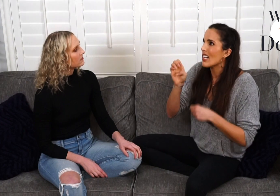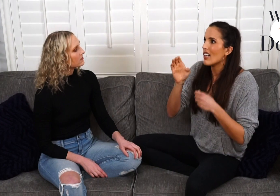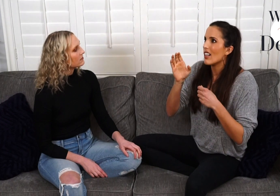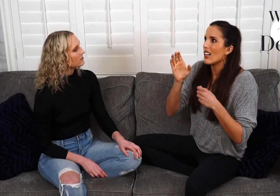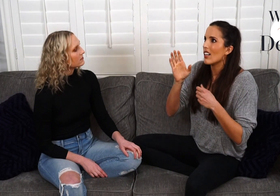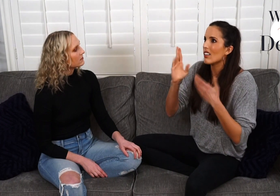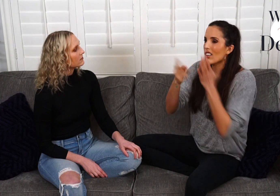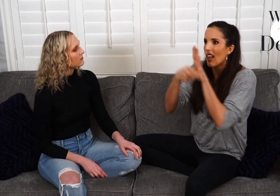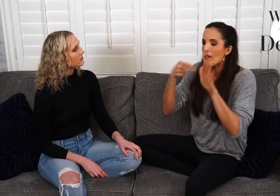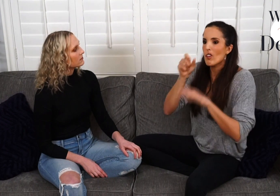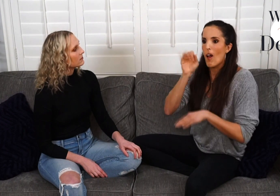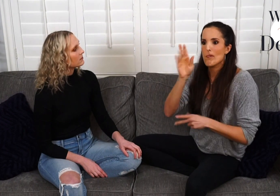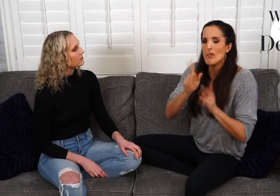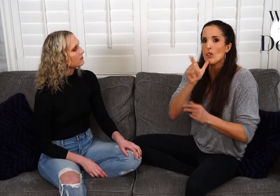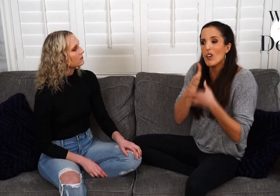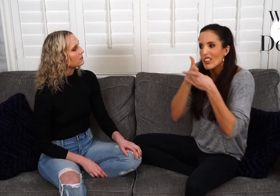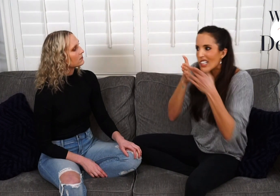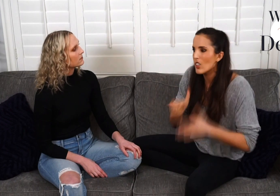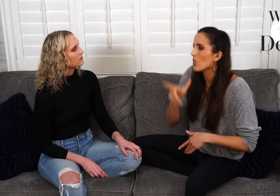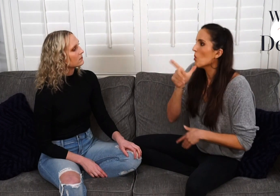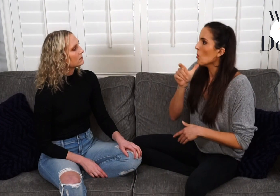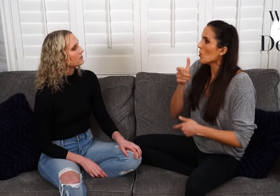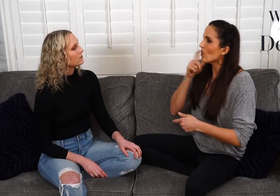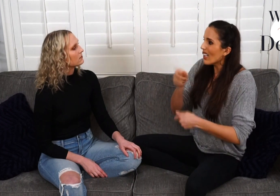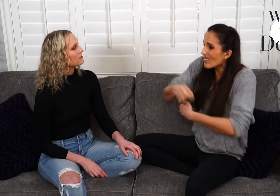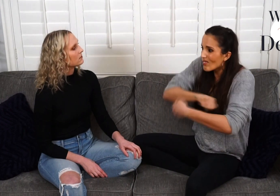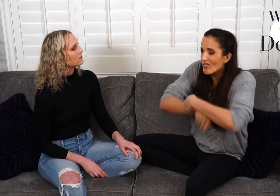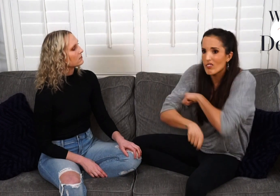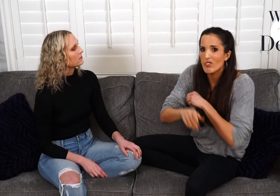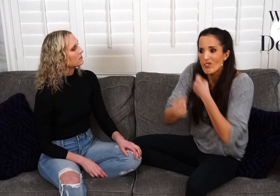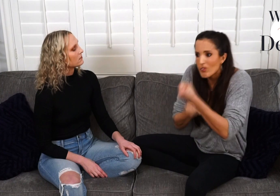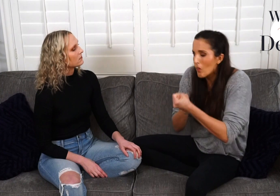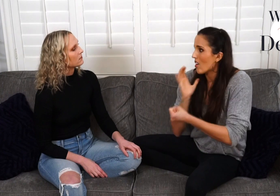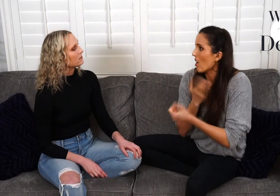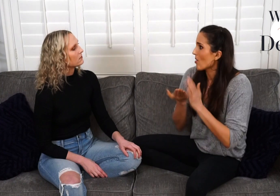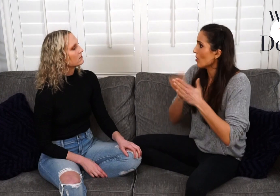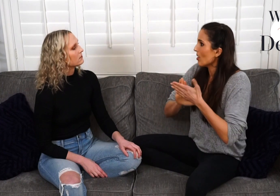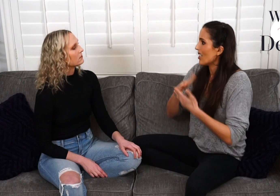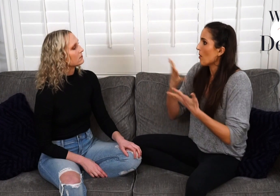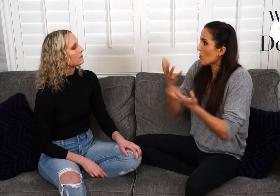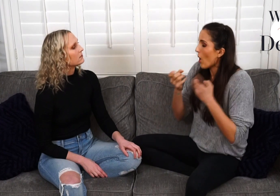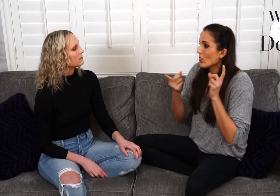be a label for people who are leaders who really roll up their sleeves and support the community